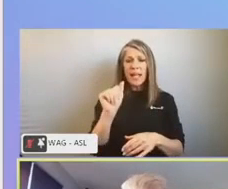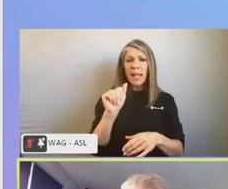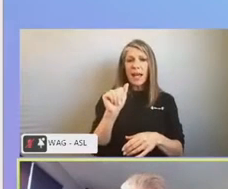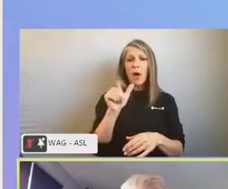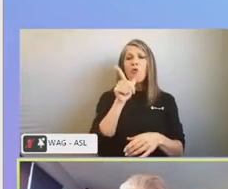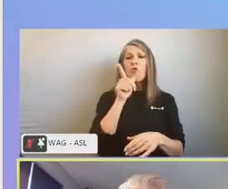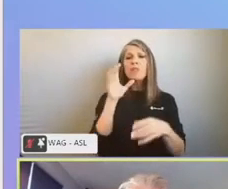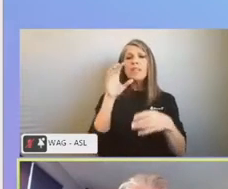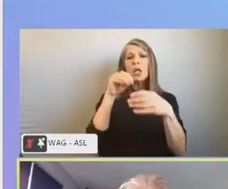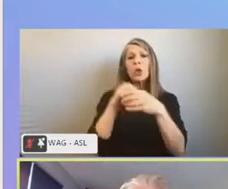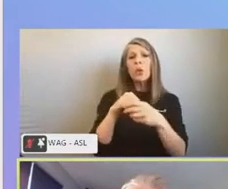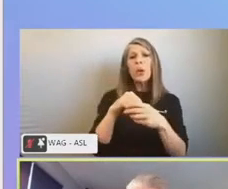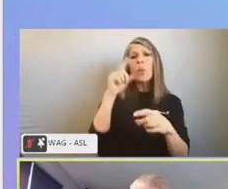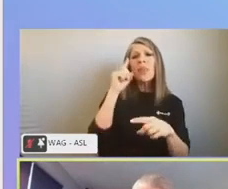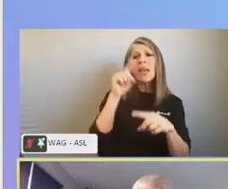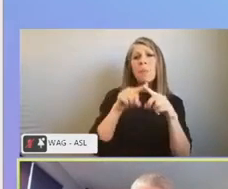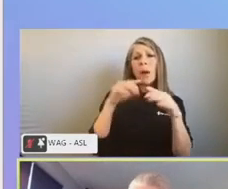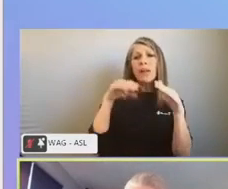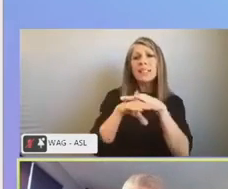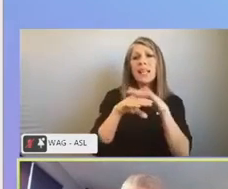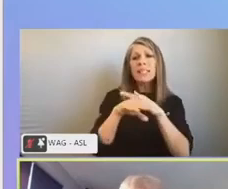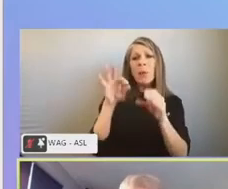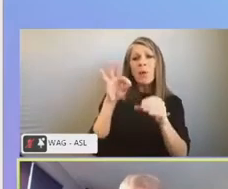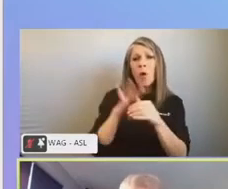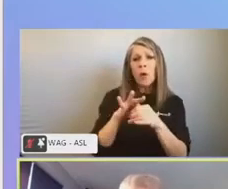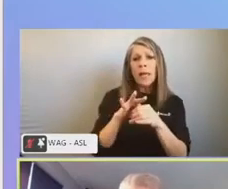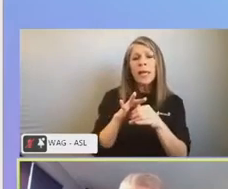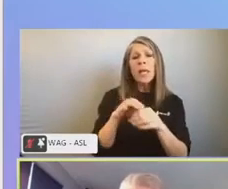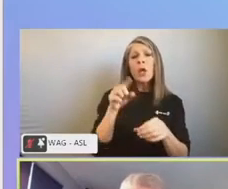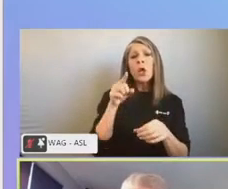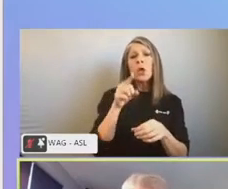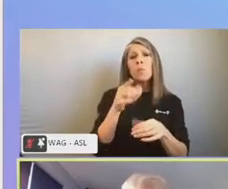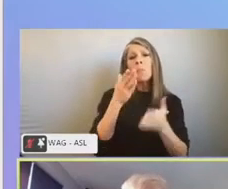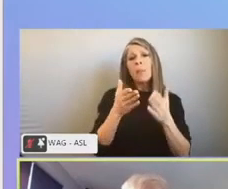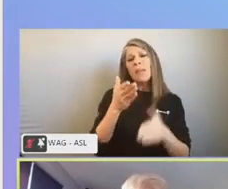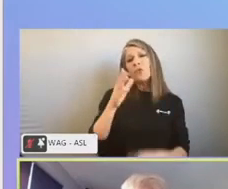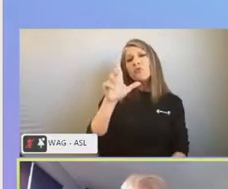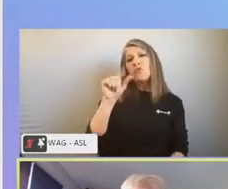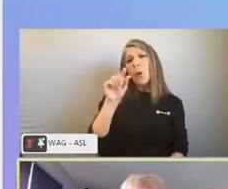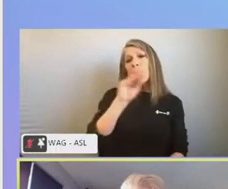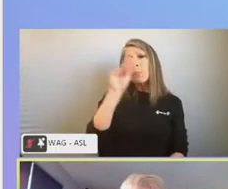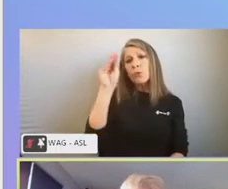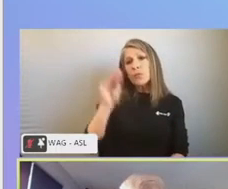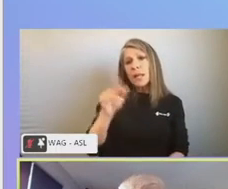something that is really accessible. Let's look at some of the data about who gets included when we accessible